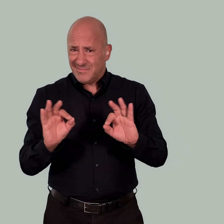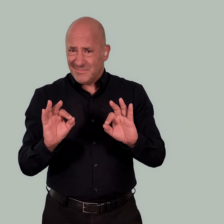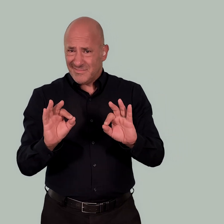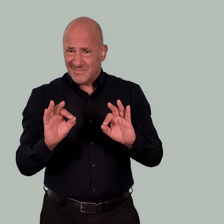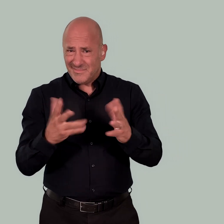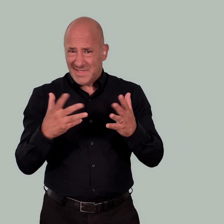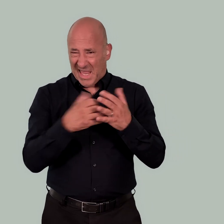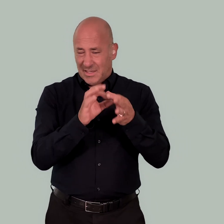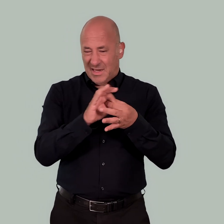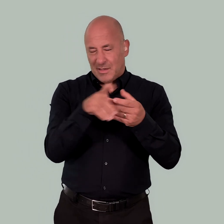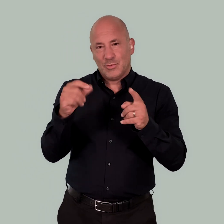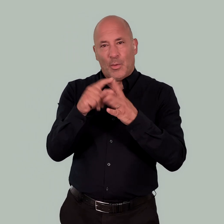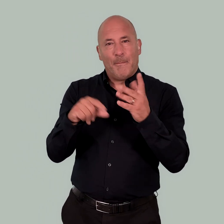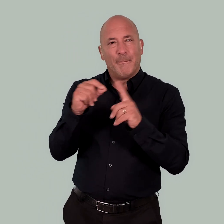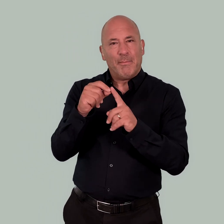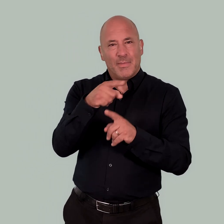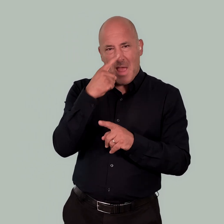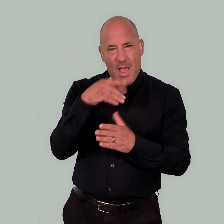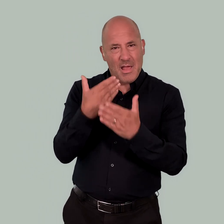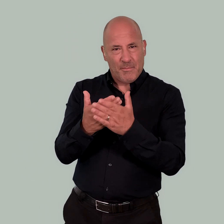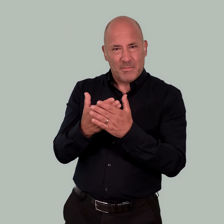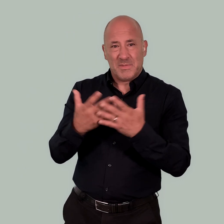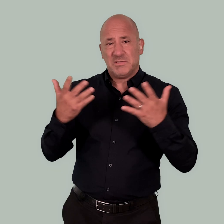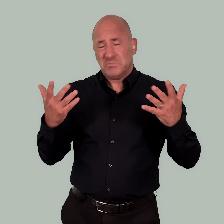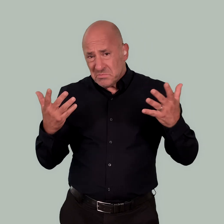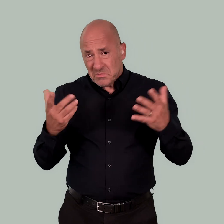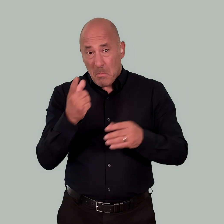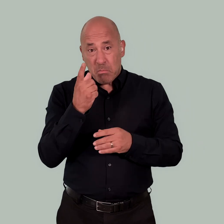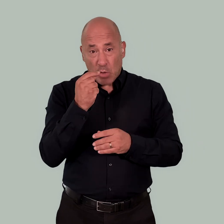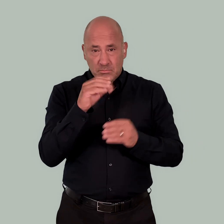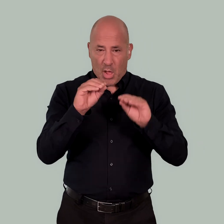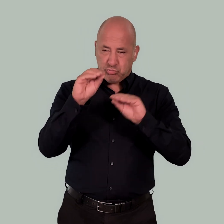underpinning PIP eligibility, it is not, however, possible